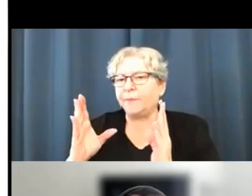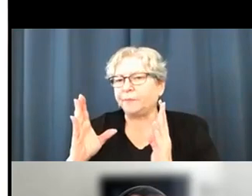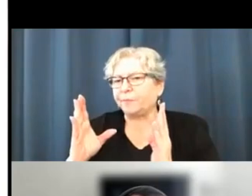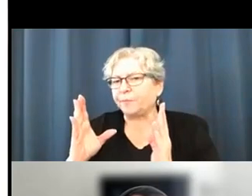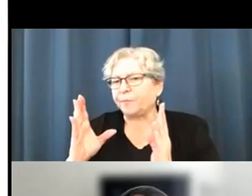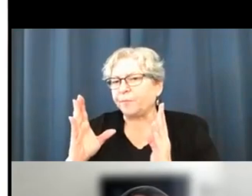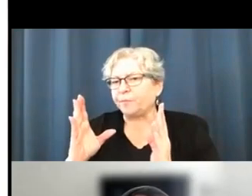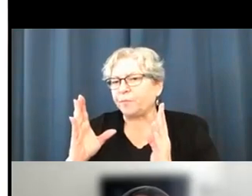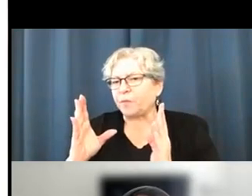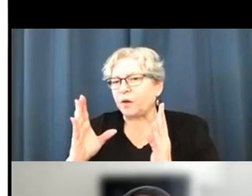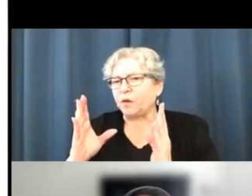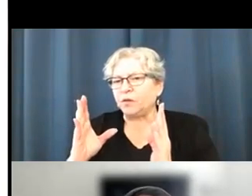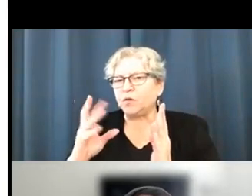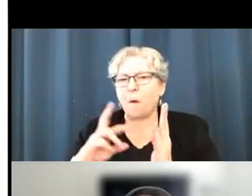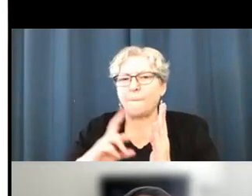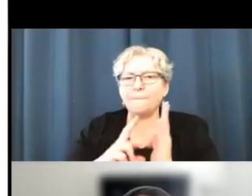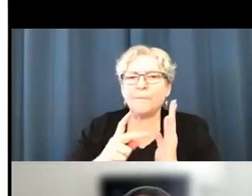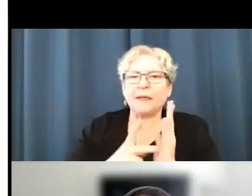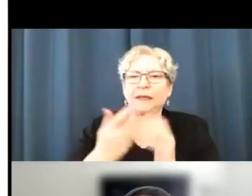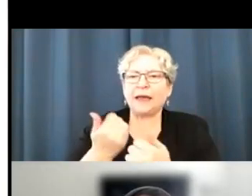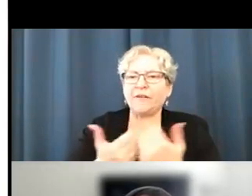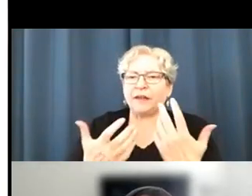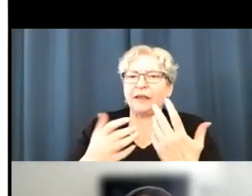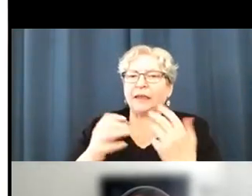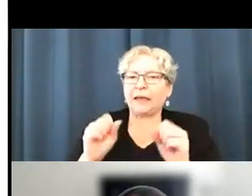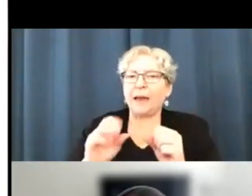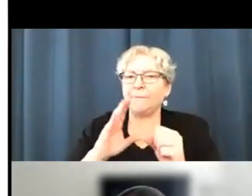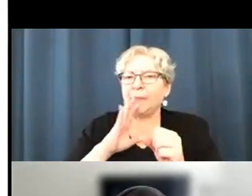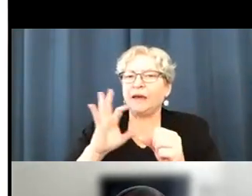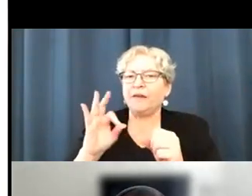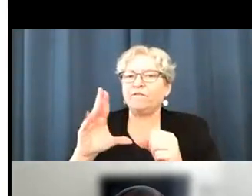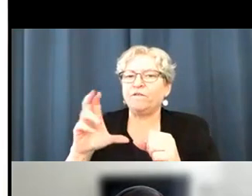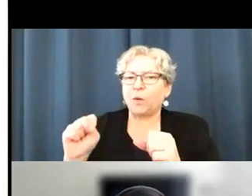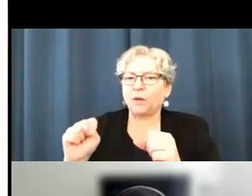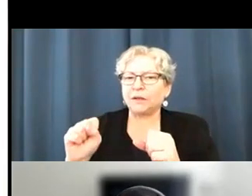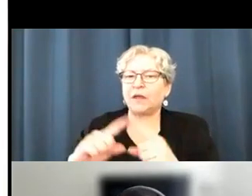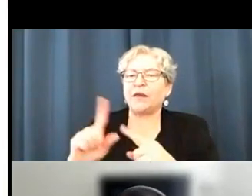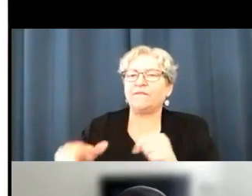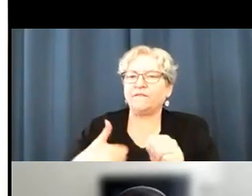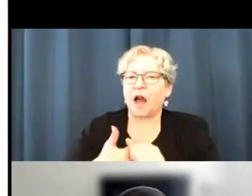I wanna make sure that everything is focusable and it follow a logical order.